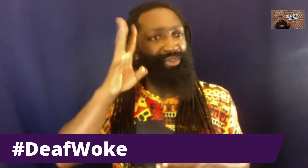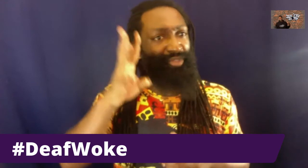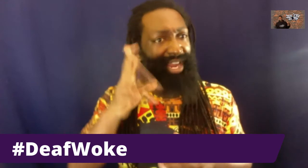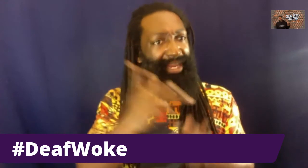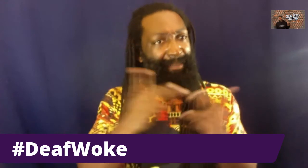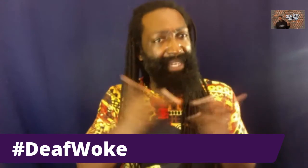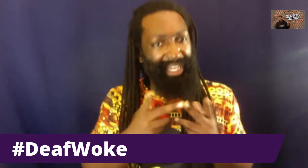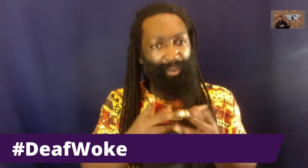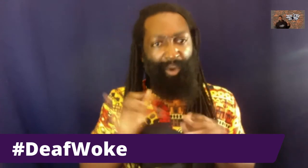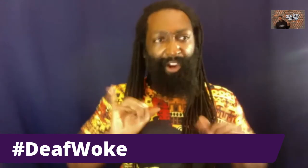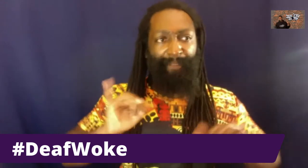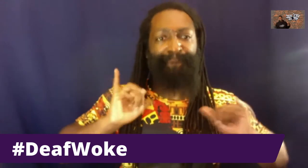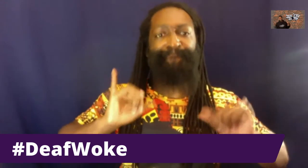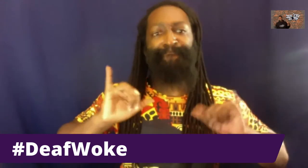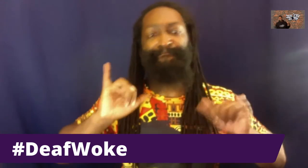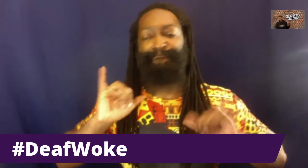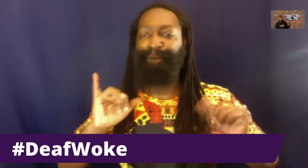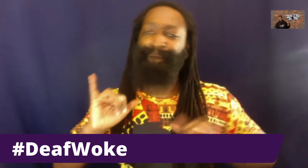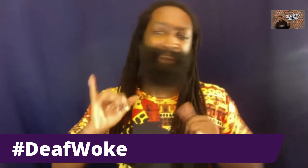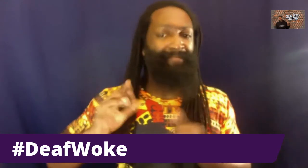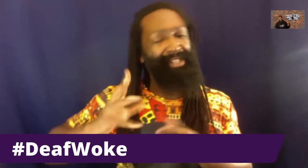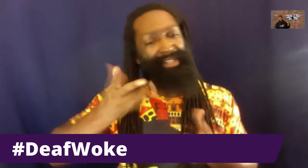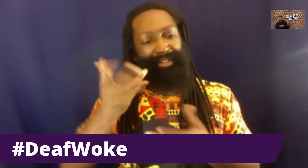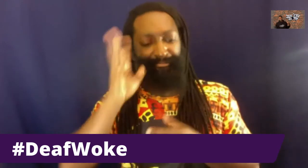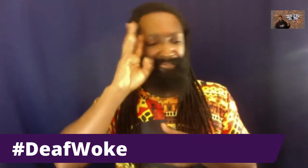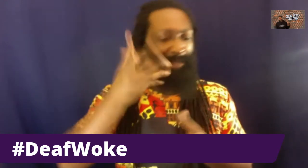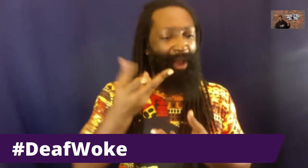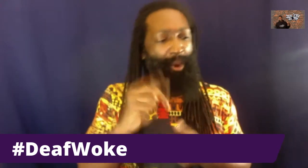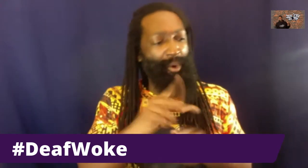You know and so he had to create a place,